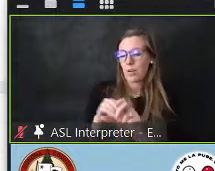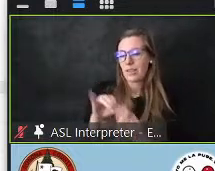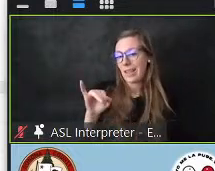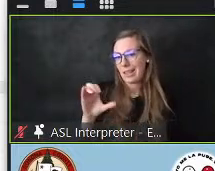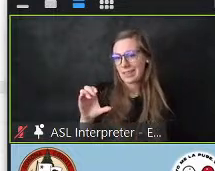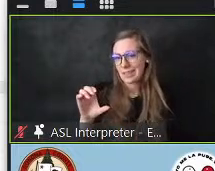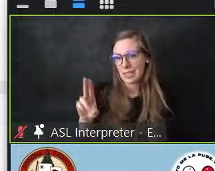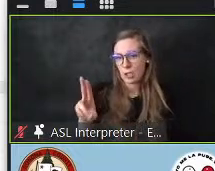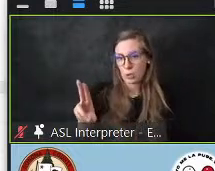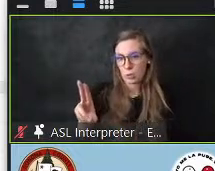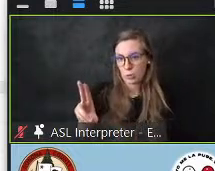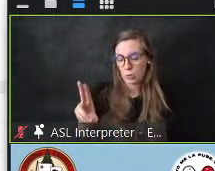And we have